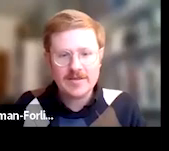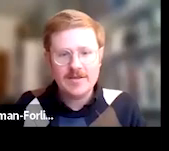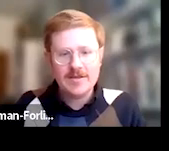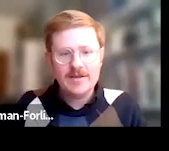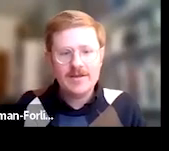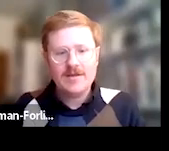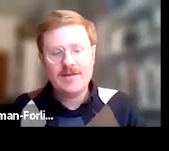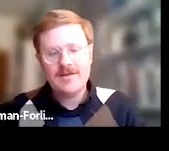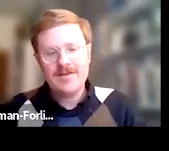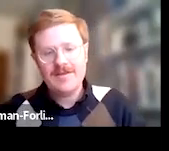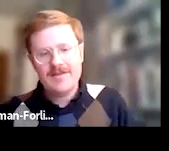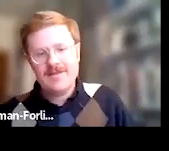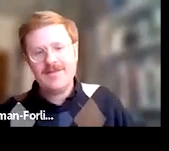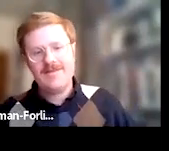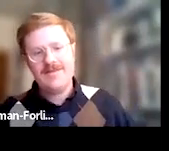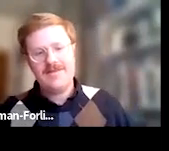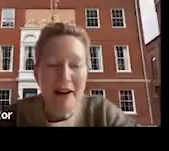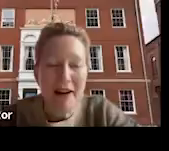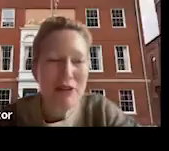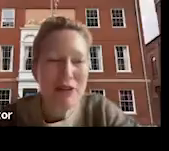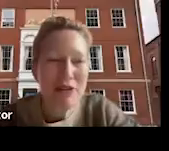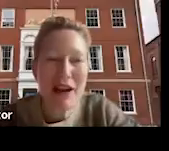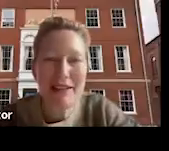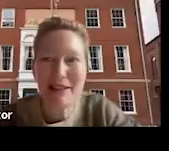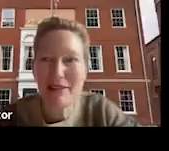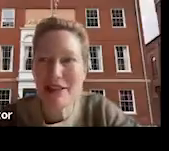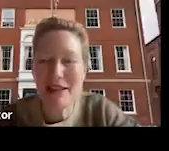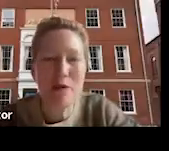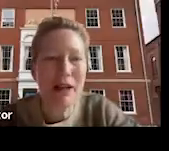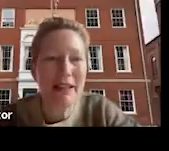Nancy (00:59:09): I'll just try to slip